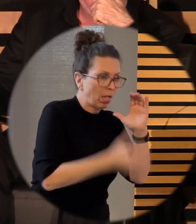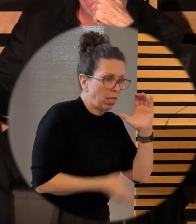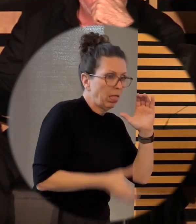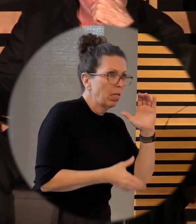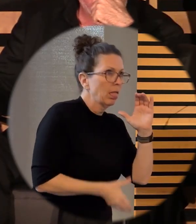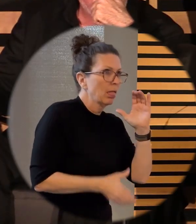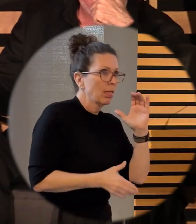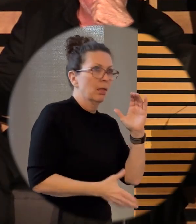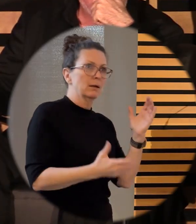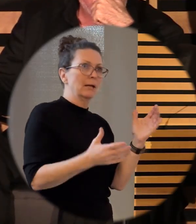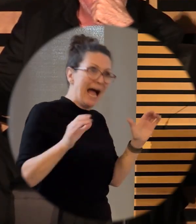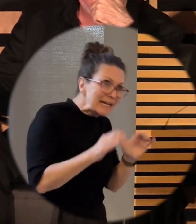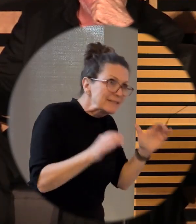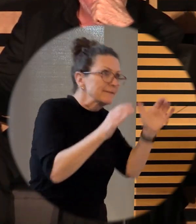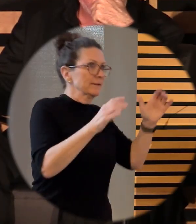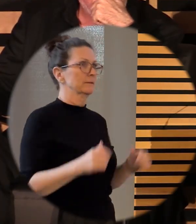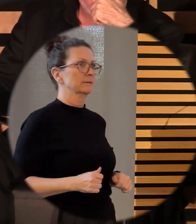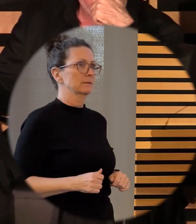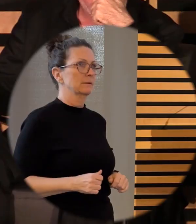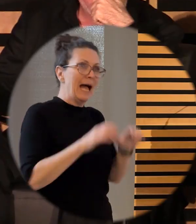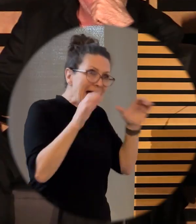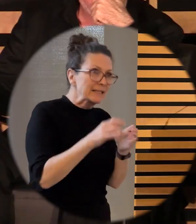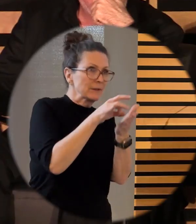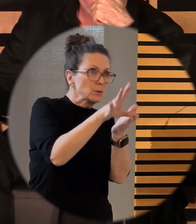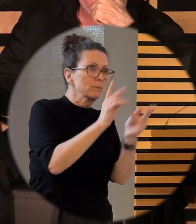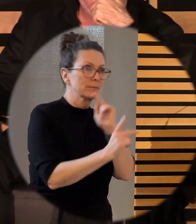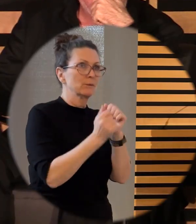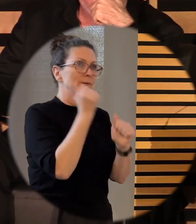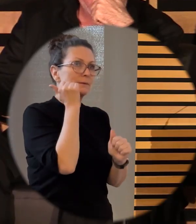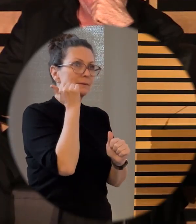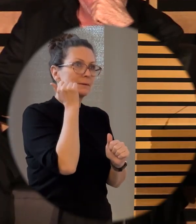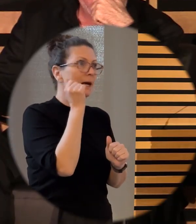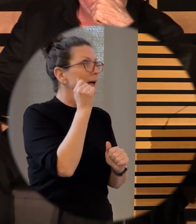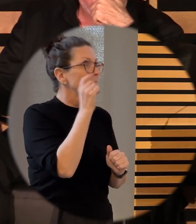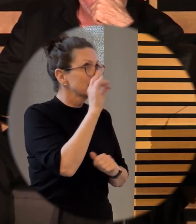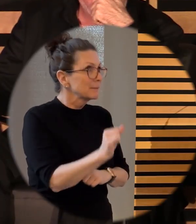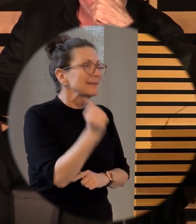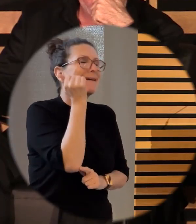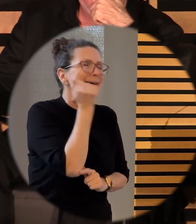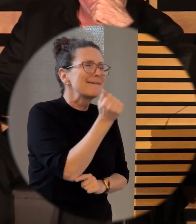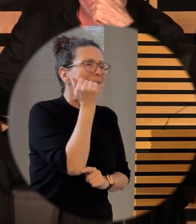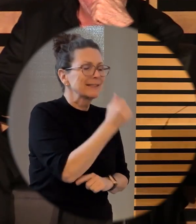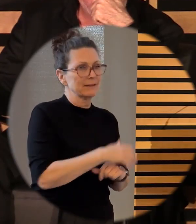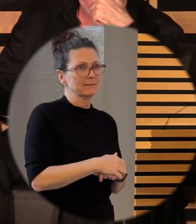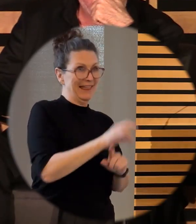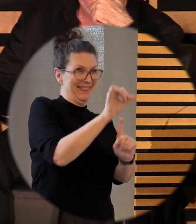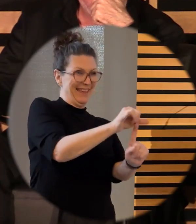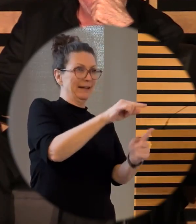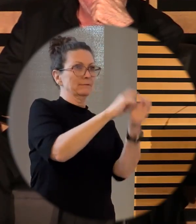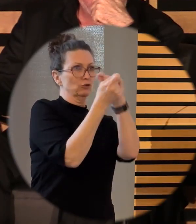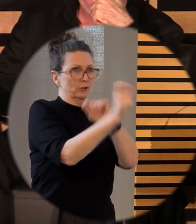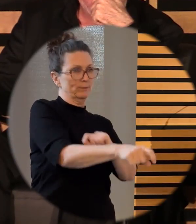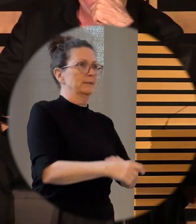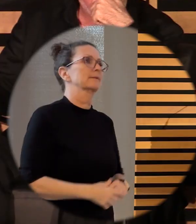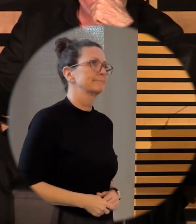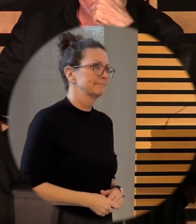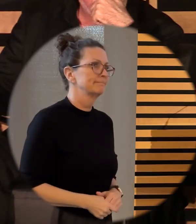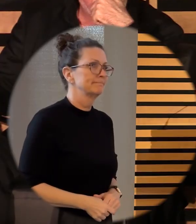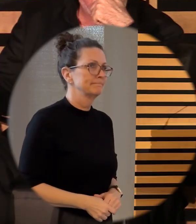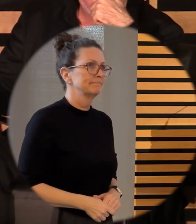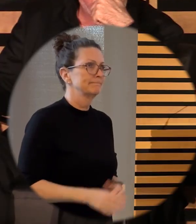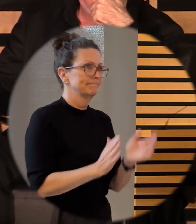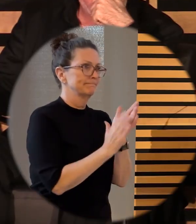them. We actively exclude people with disabilities every day. And that's the shift we have to make.